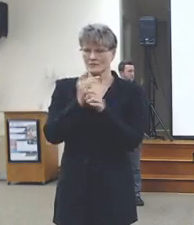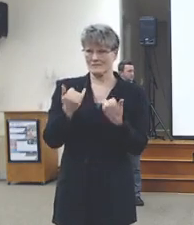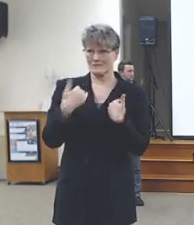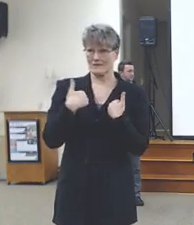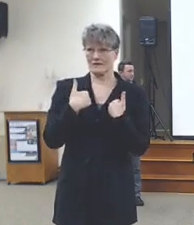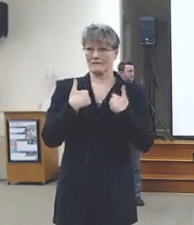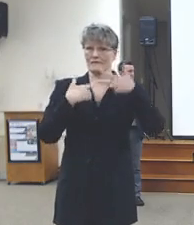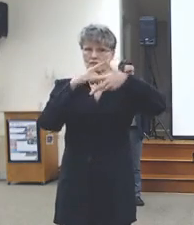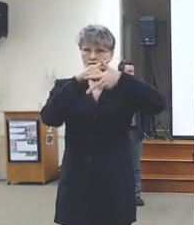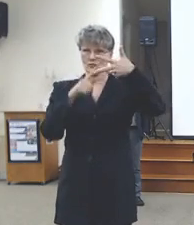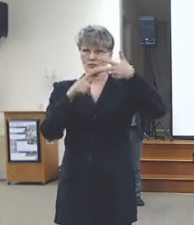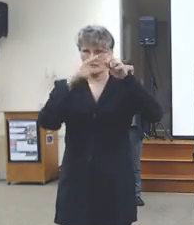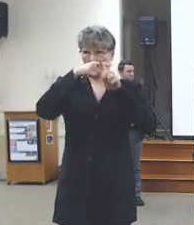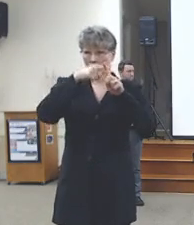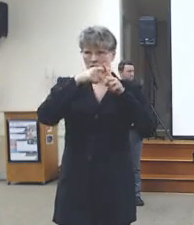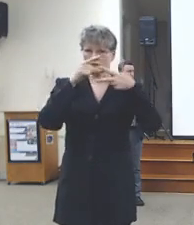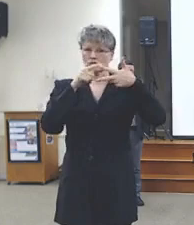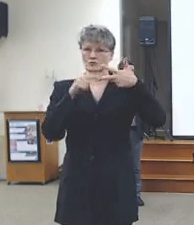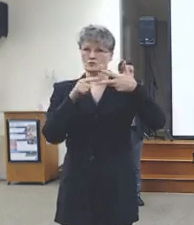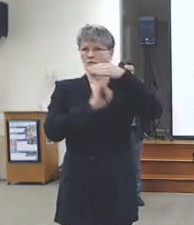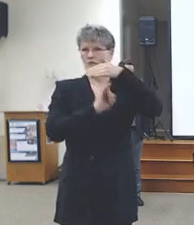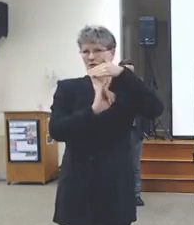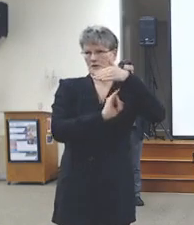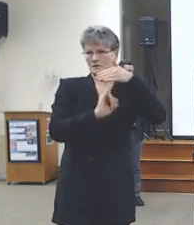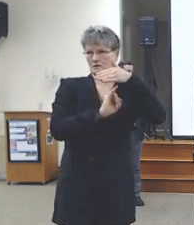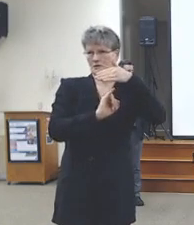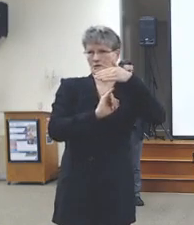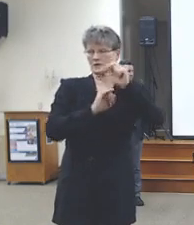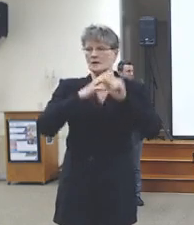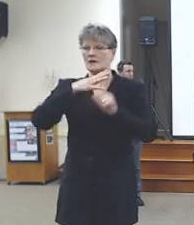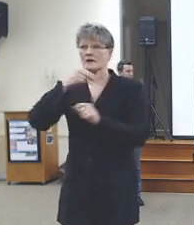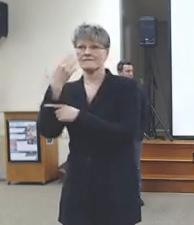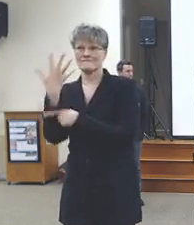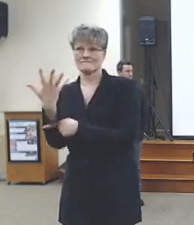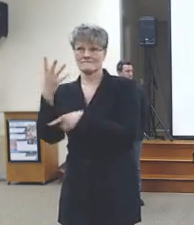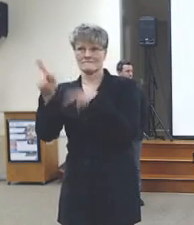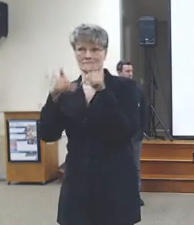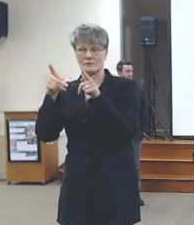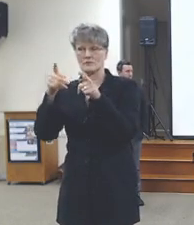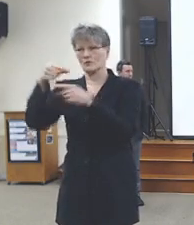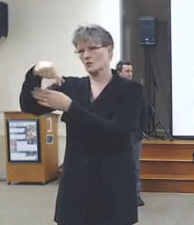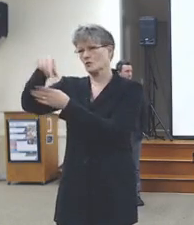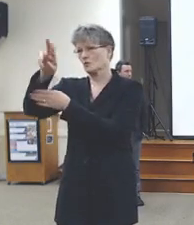and we've got an additional additional five people on quarantine right now.